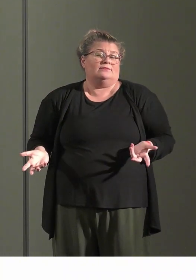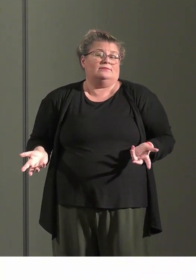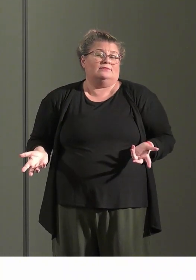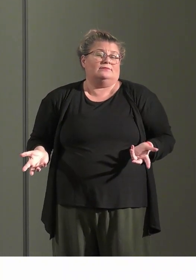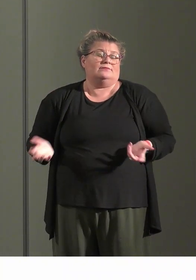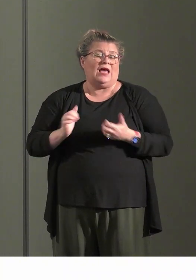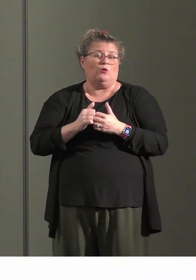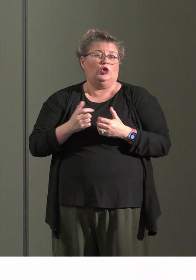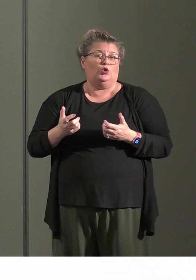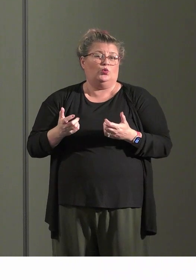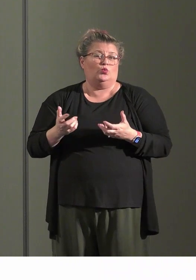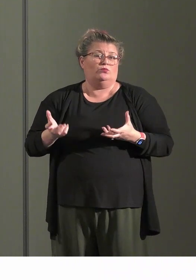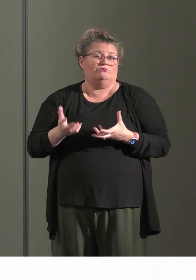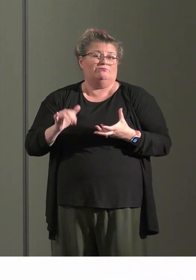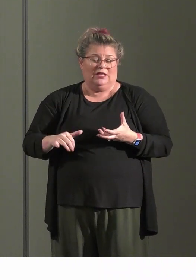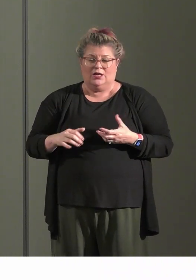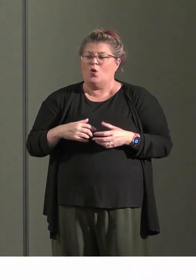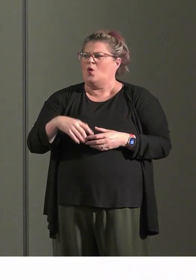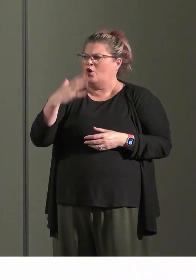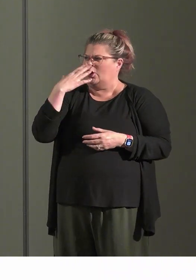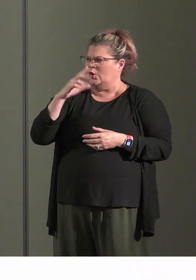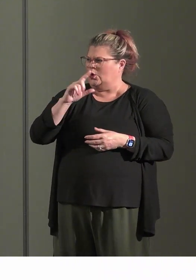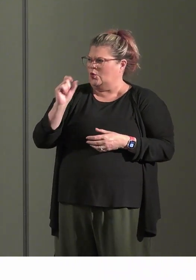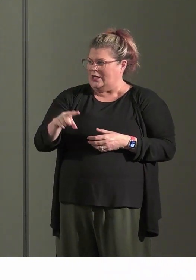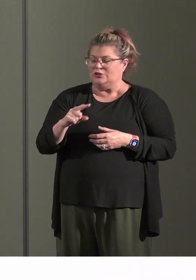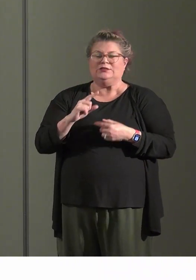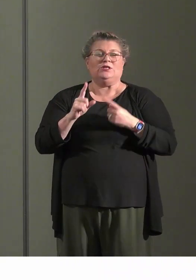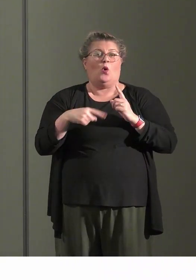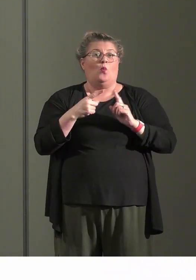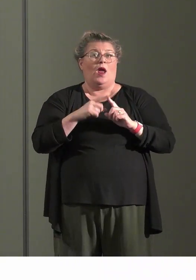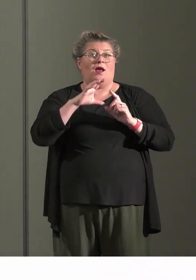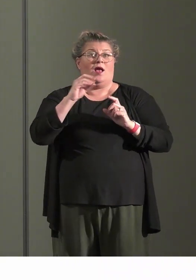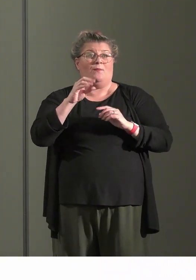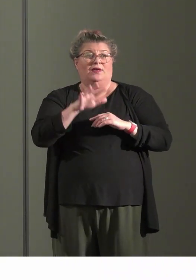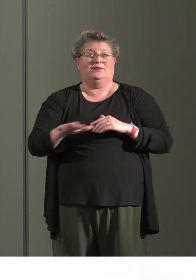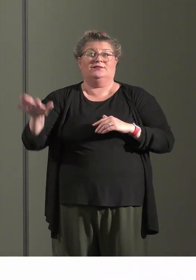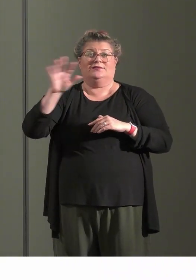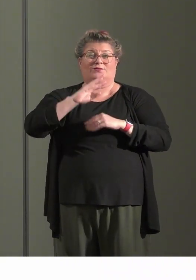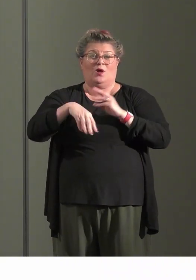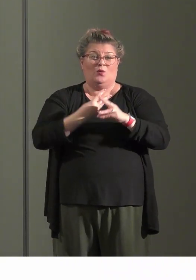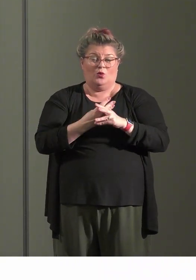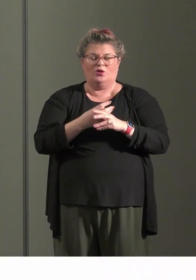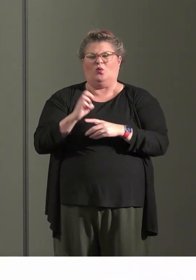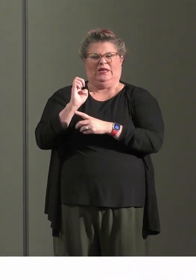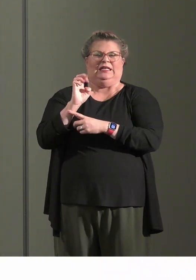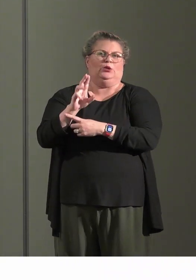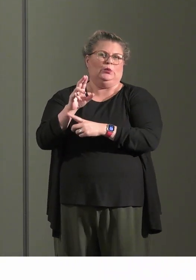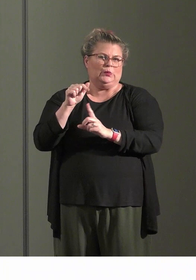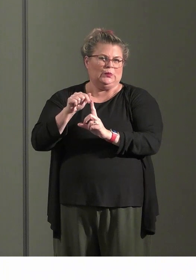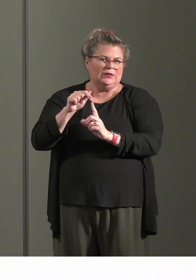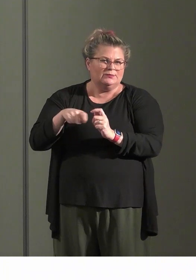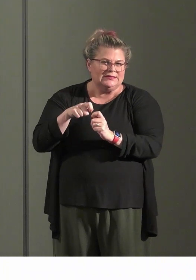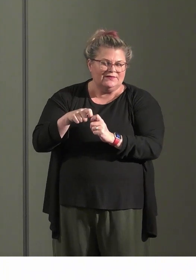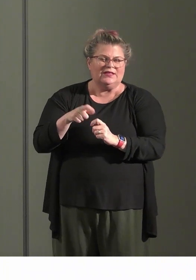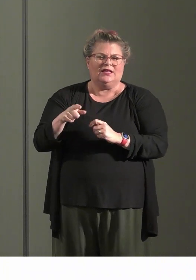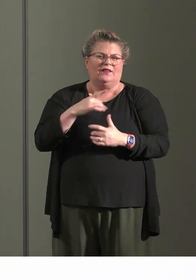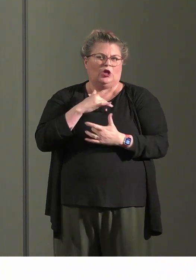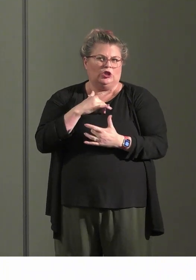Good question the companies around the world or EU are concerned with. Because